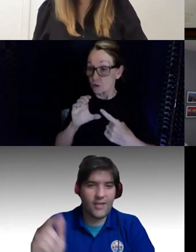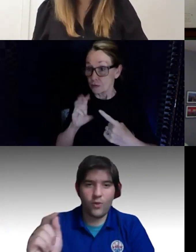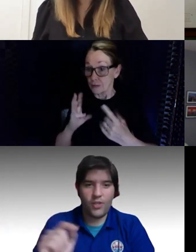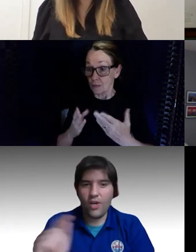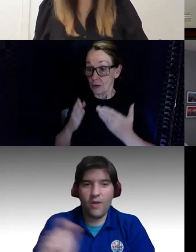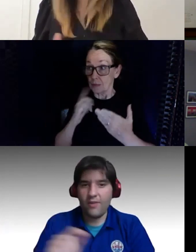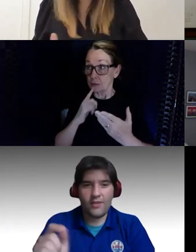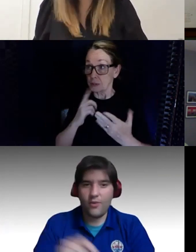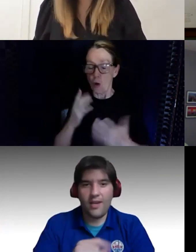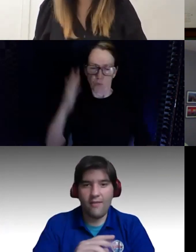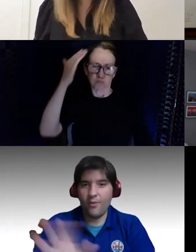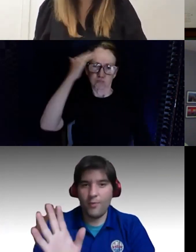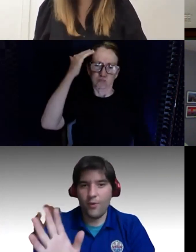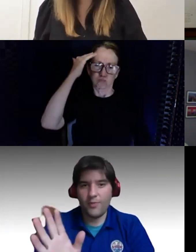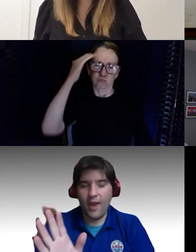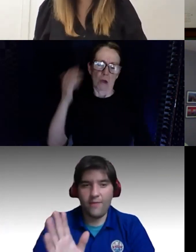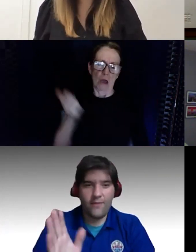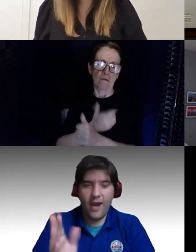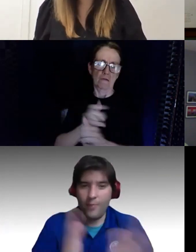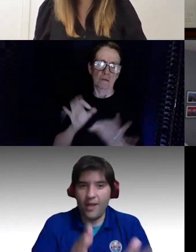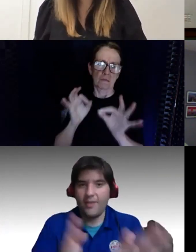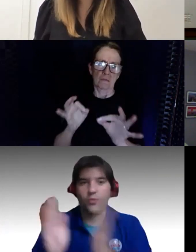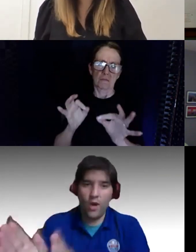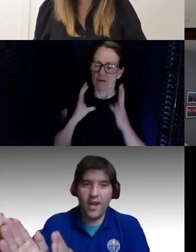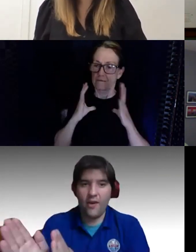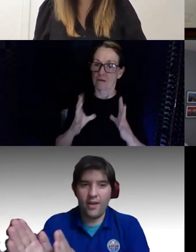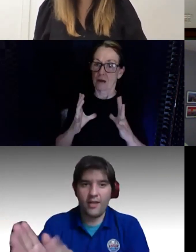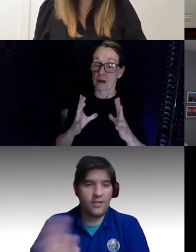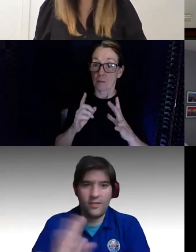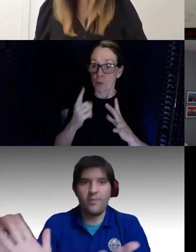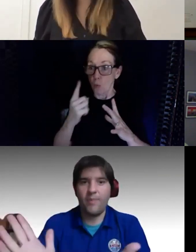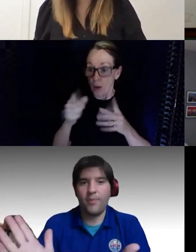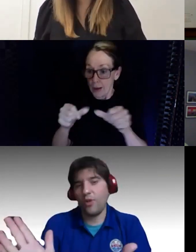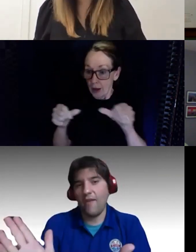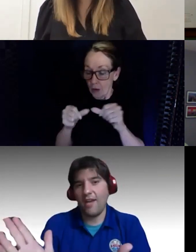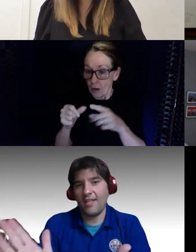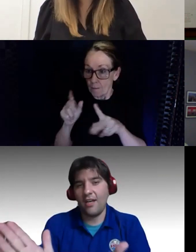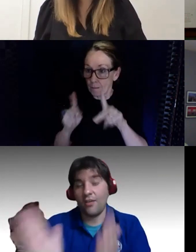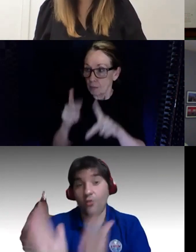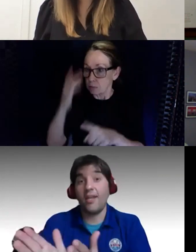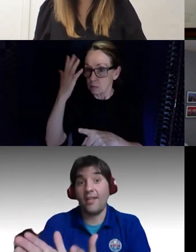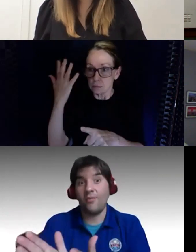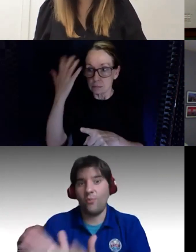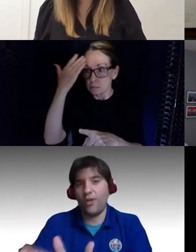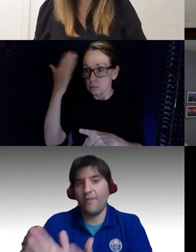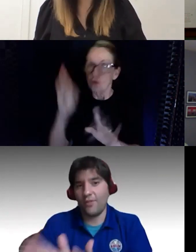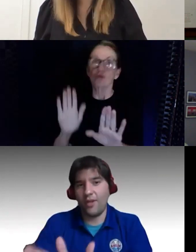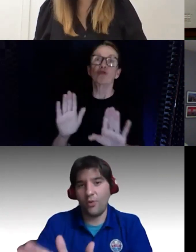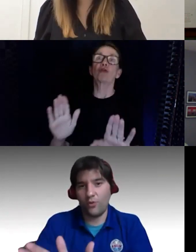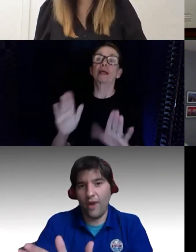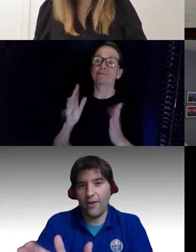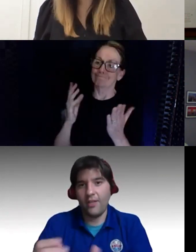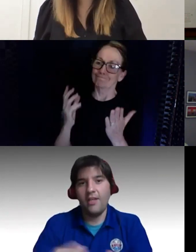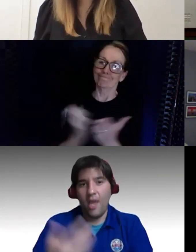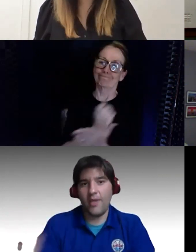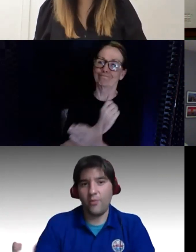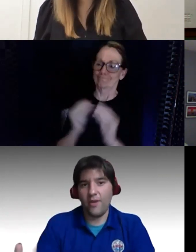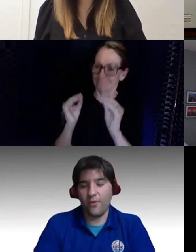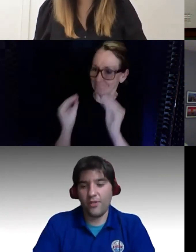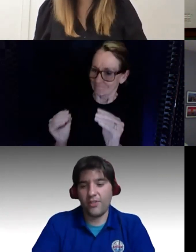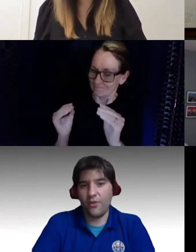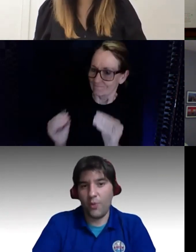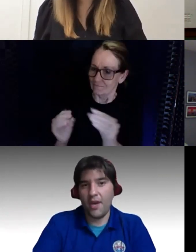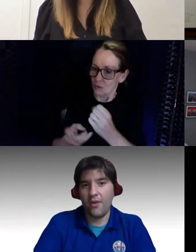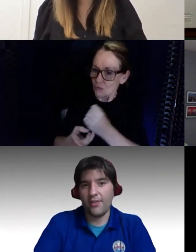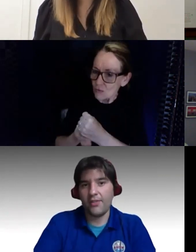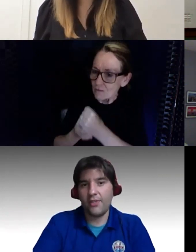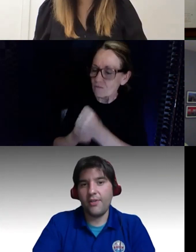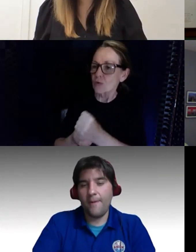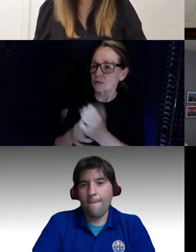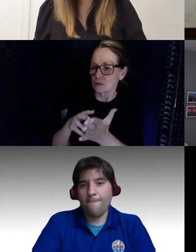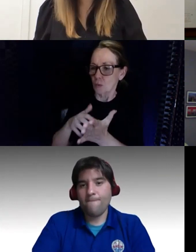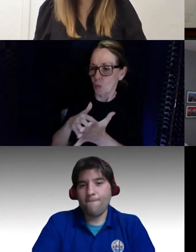IT WILL DEFINITELY HELP US IDENTIFY THE AREAS THAT HSTP CAN FOCUS IN ON FOR EDUCATION PURPOSES FOR THE HEALTHCARE COMMUNITY.